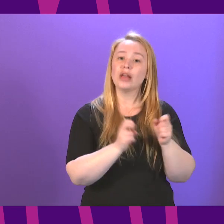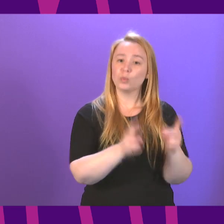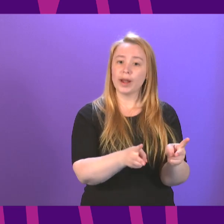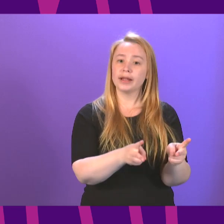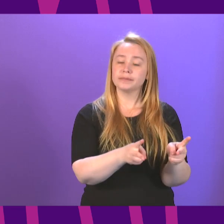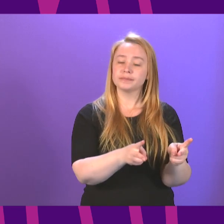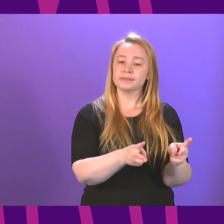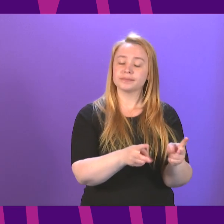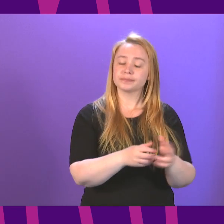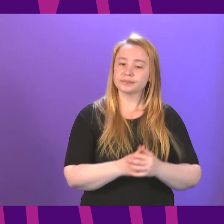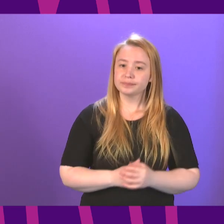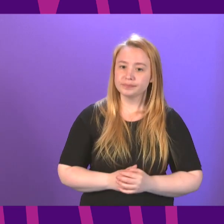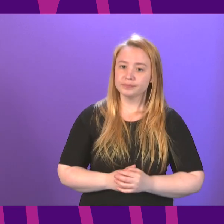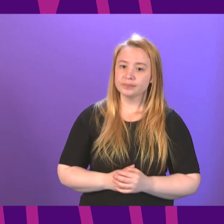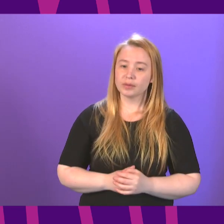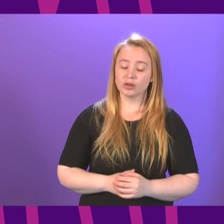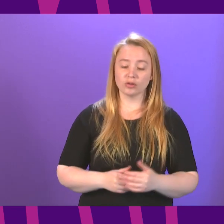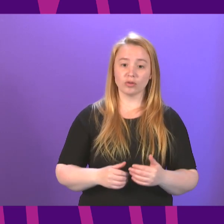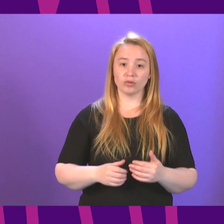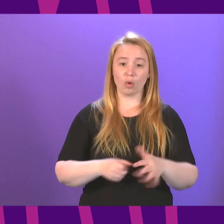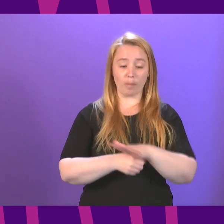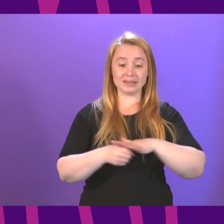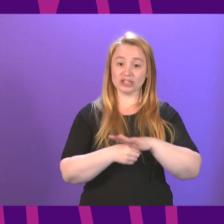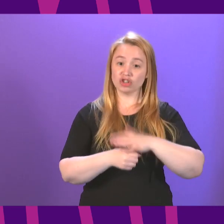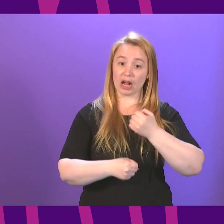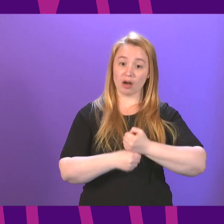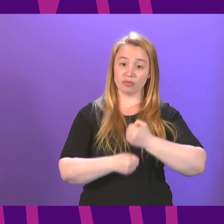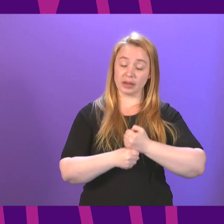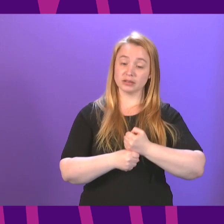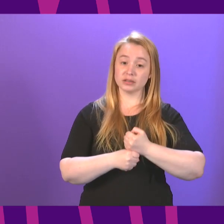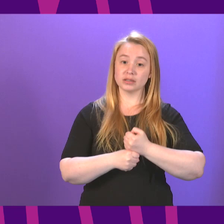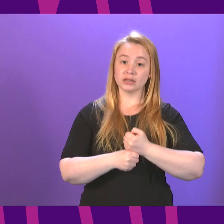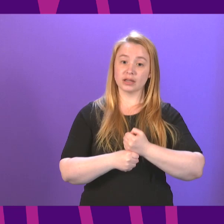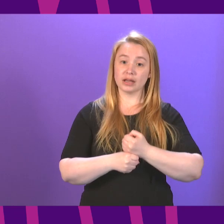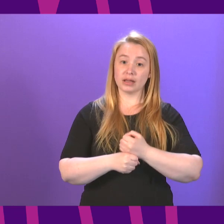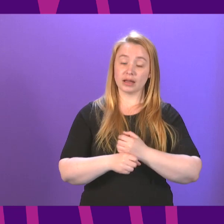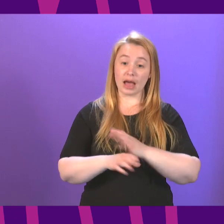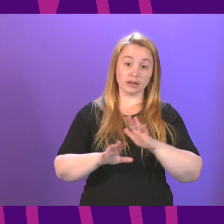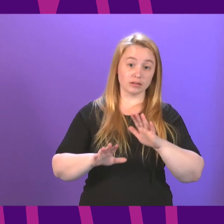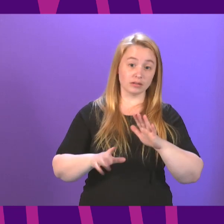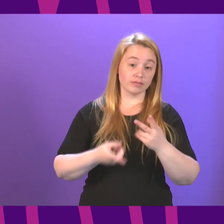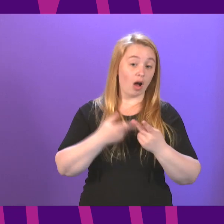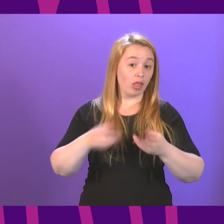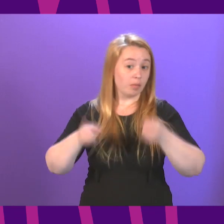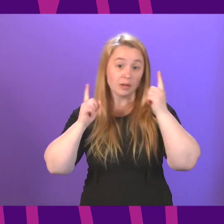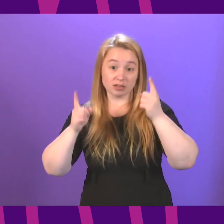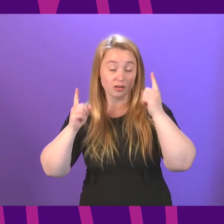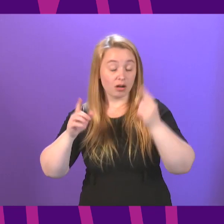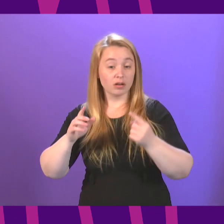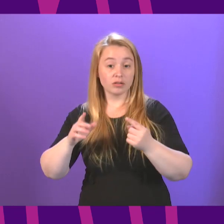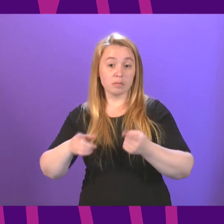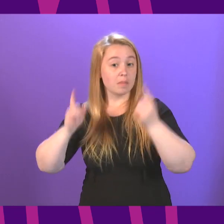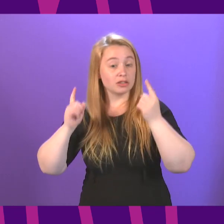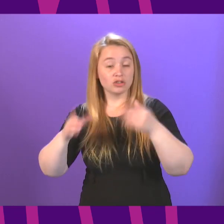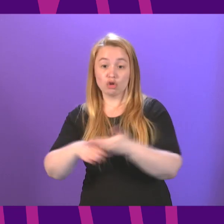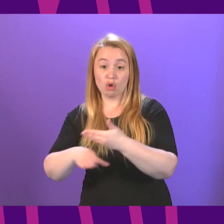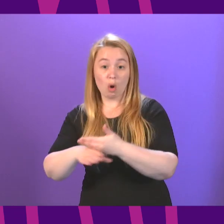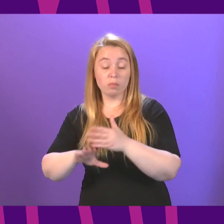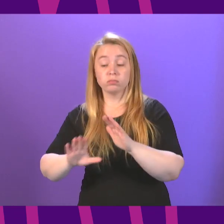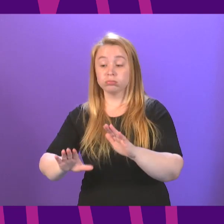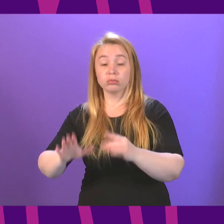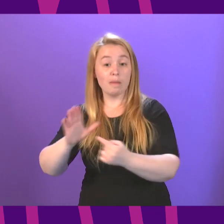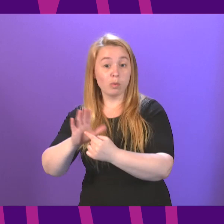I mean no disrespect to other ministers—every ministerial job is really important and carries